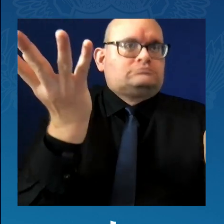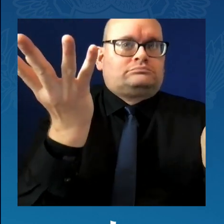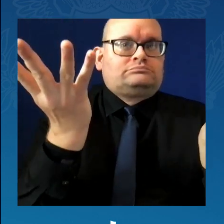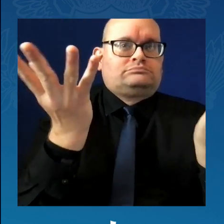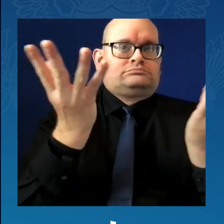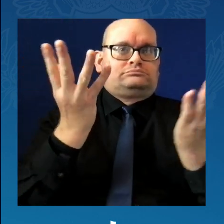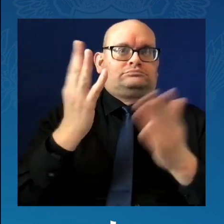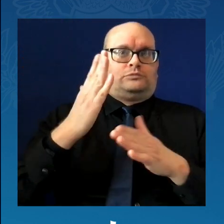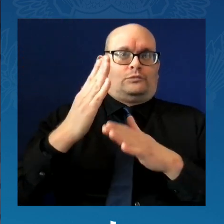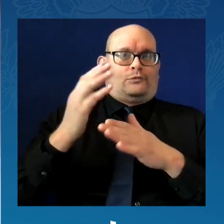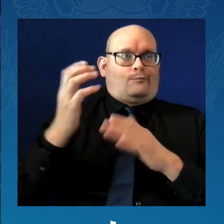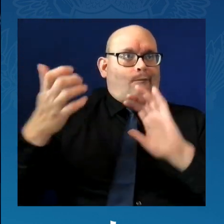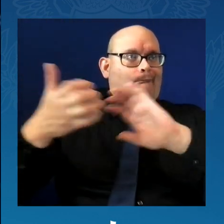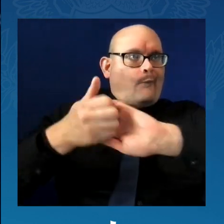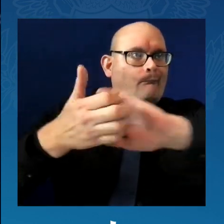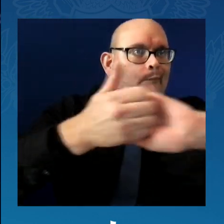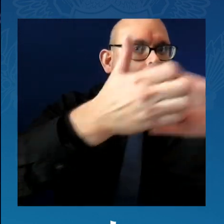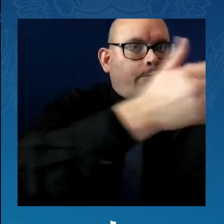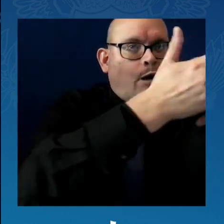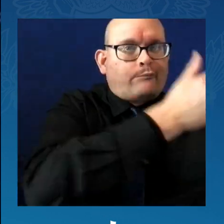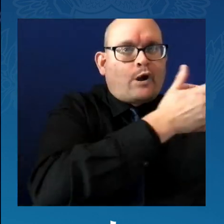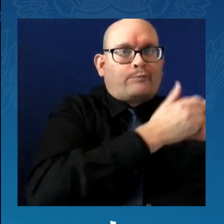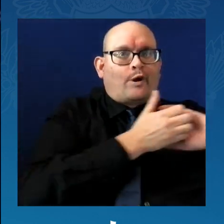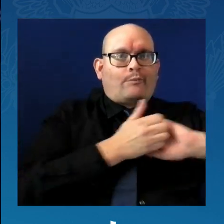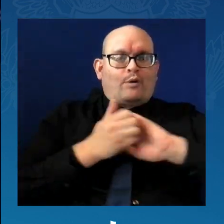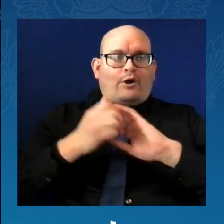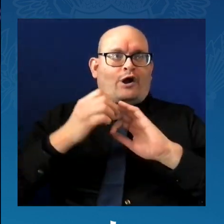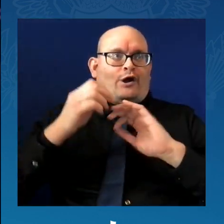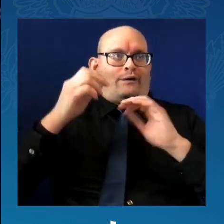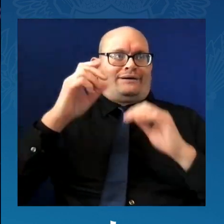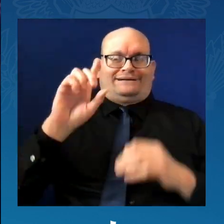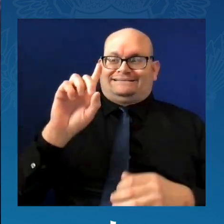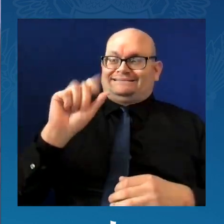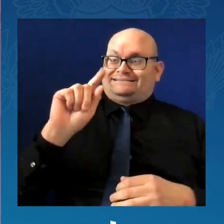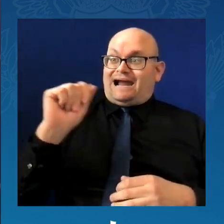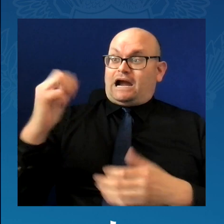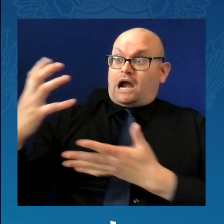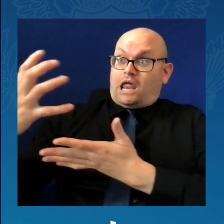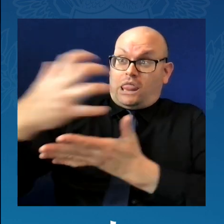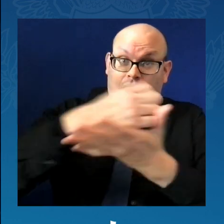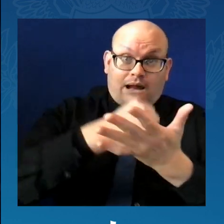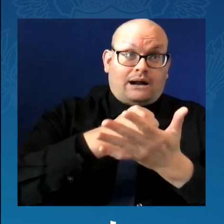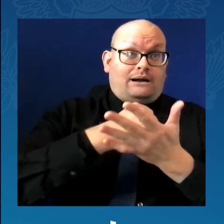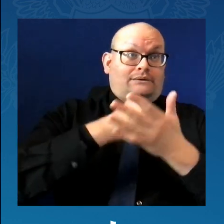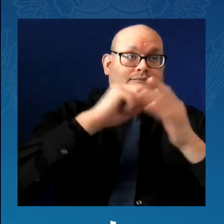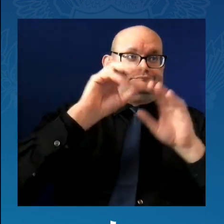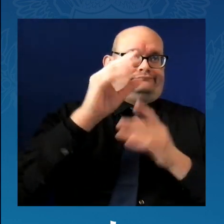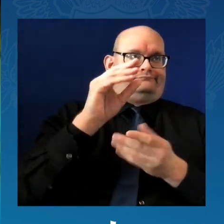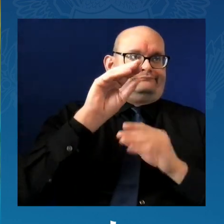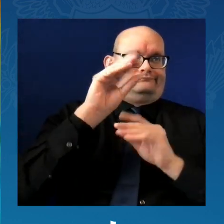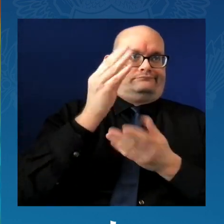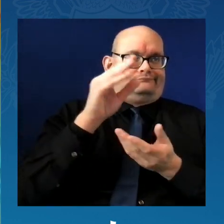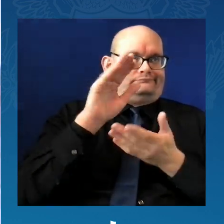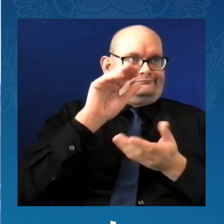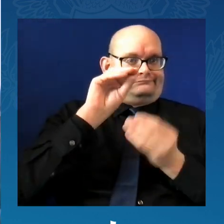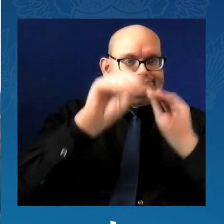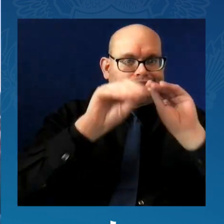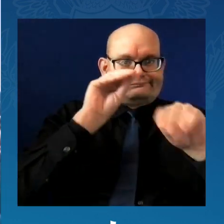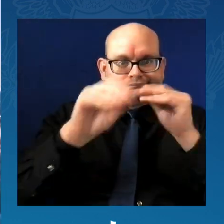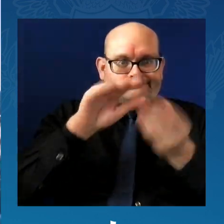they need to mitigate, adapt and respond to climate change. We will create a greenhouse gas monitoring system